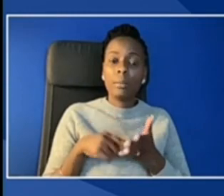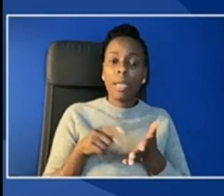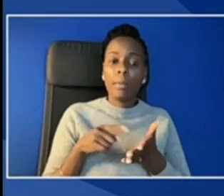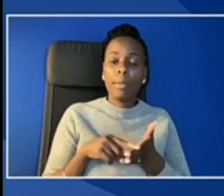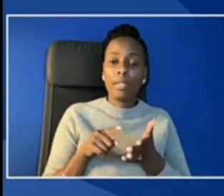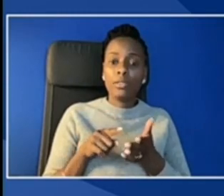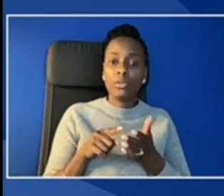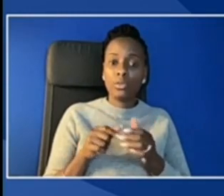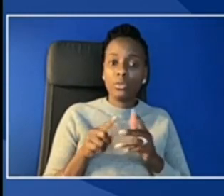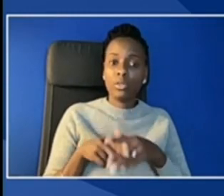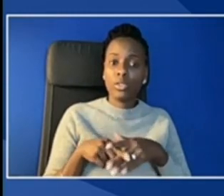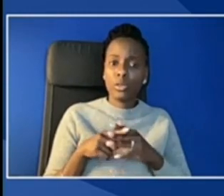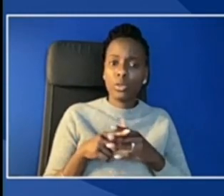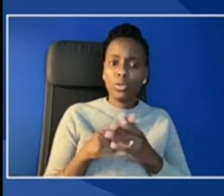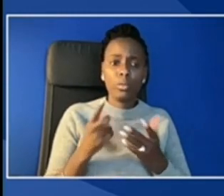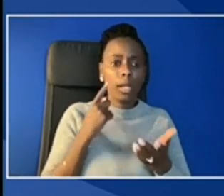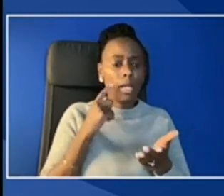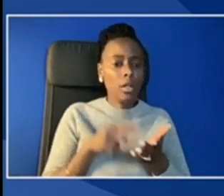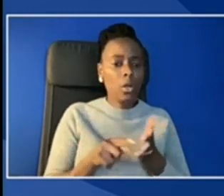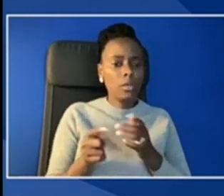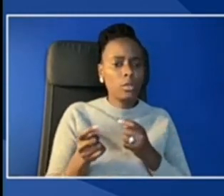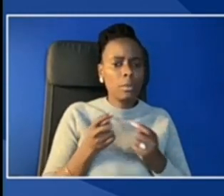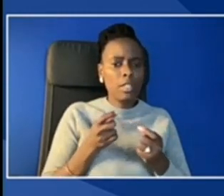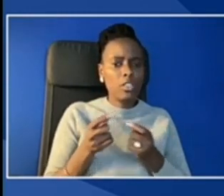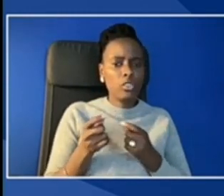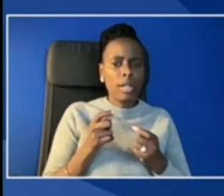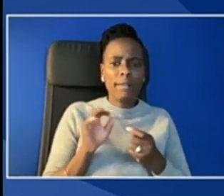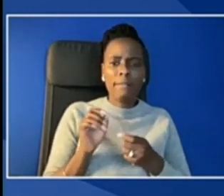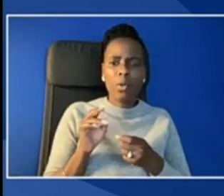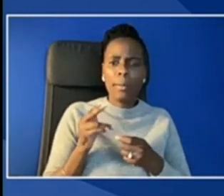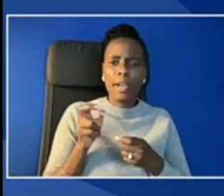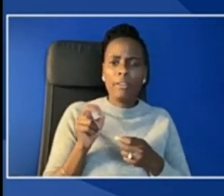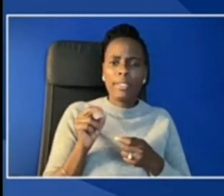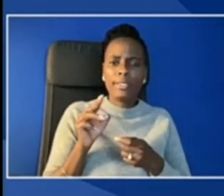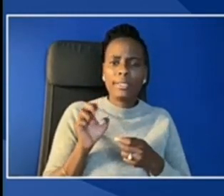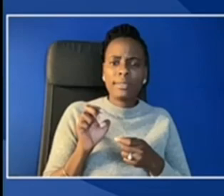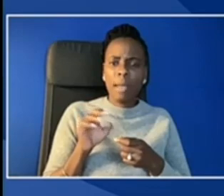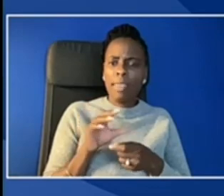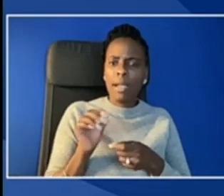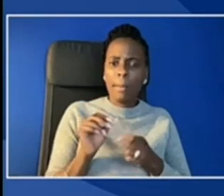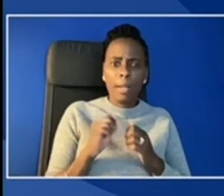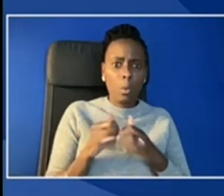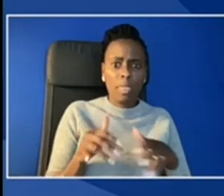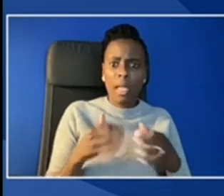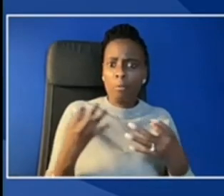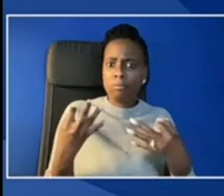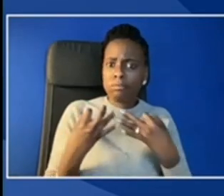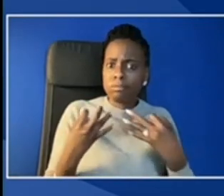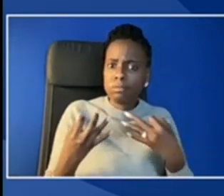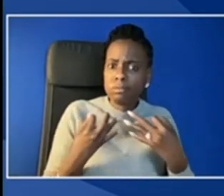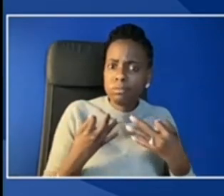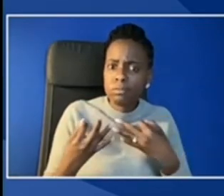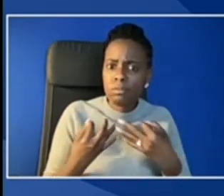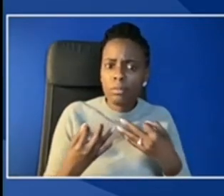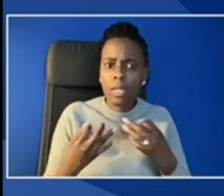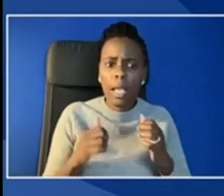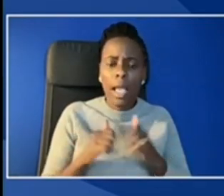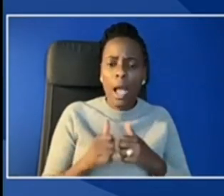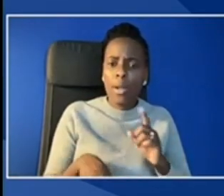forbearance by MOHELA, with no explanation as to why or what implications this had on my loans. 30 seconds remaining.